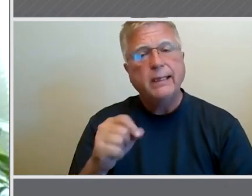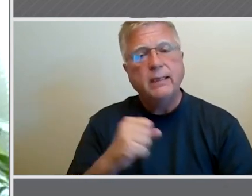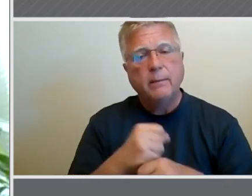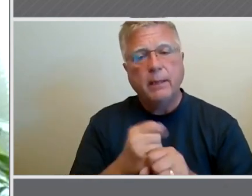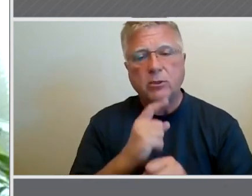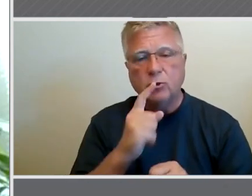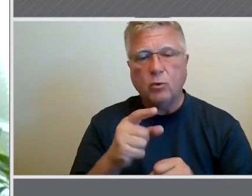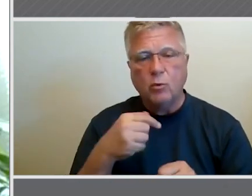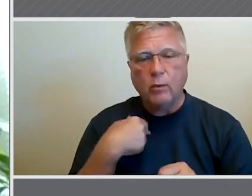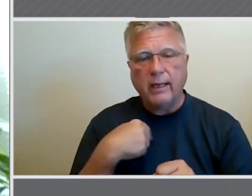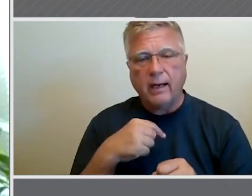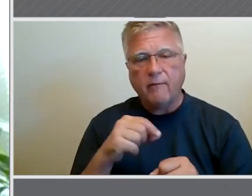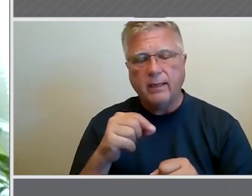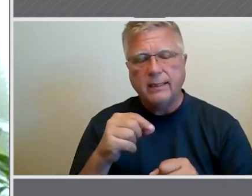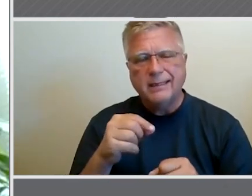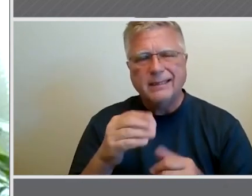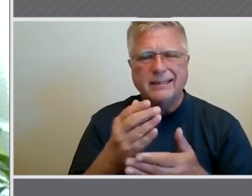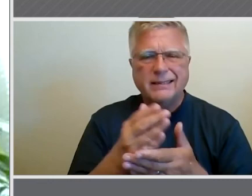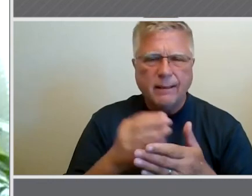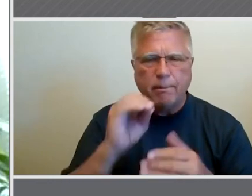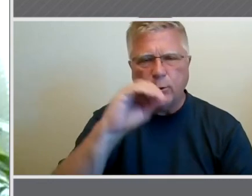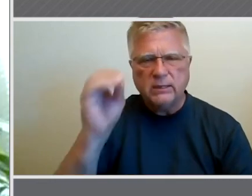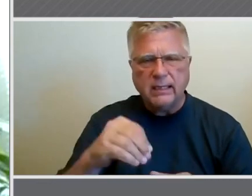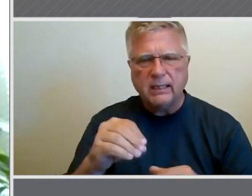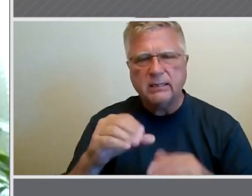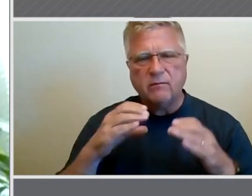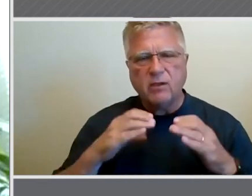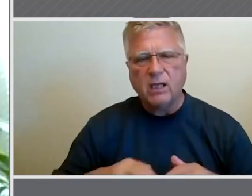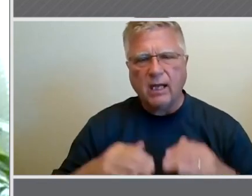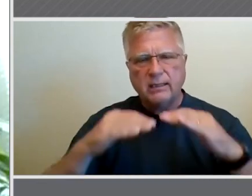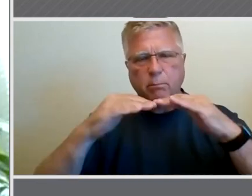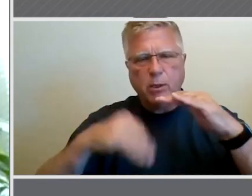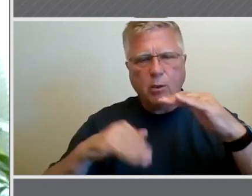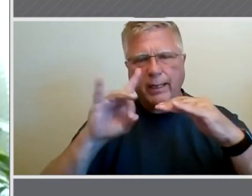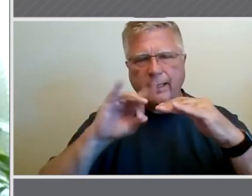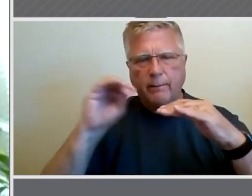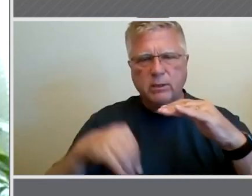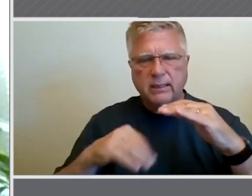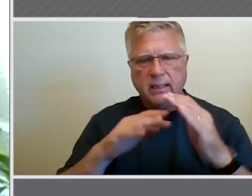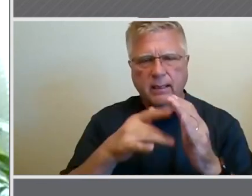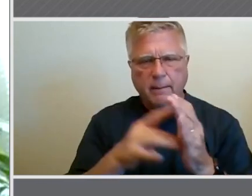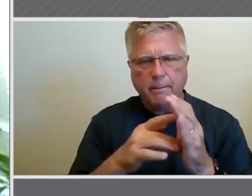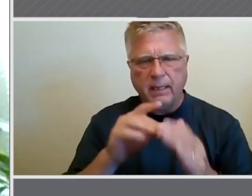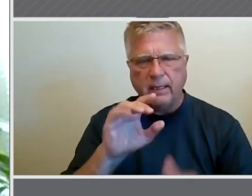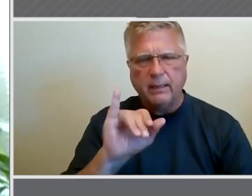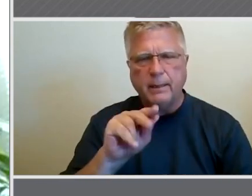of clients who are below 80% of the median income so the median income is probably you